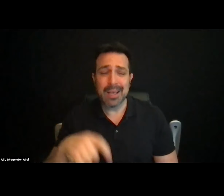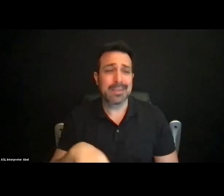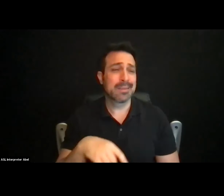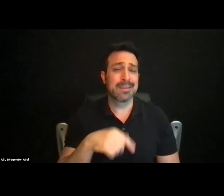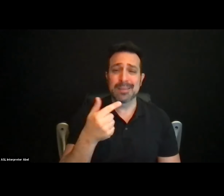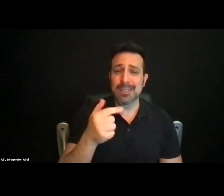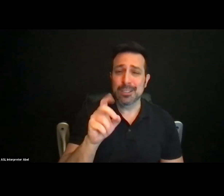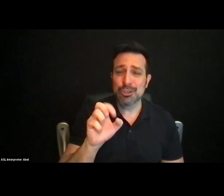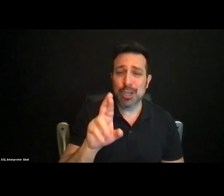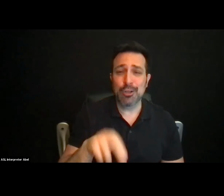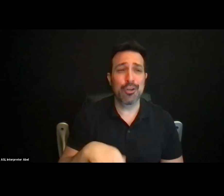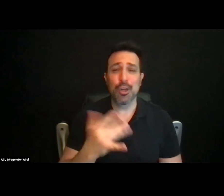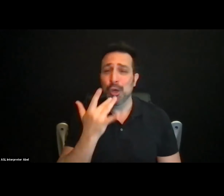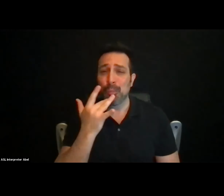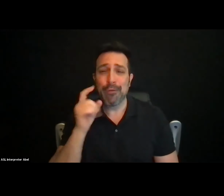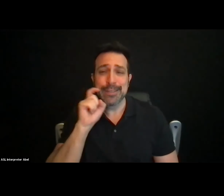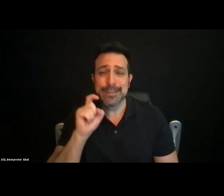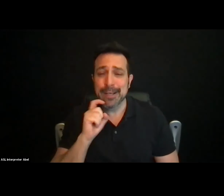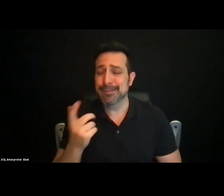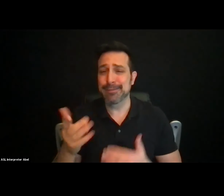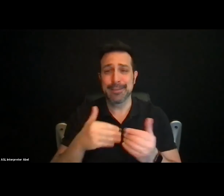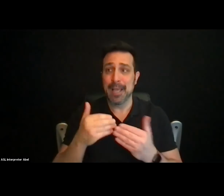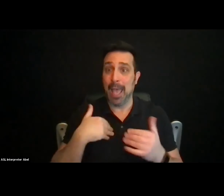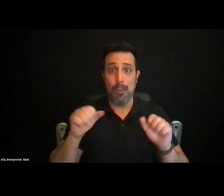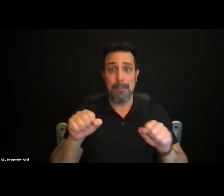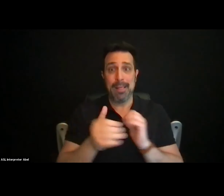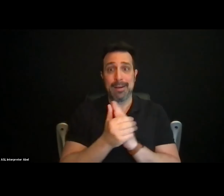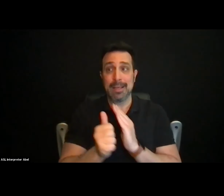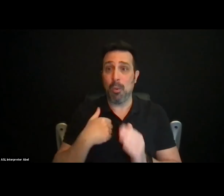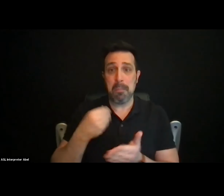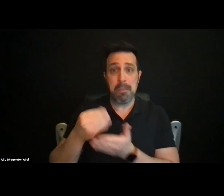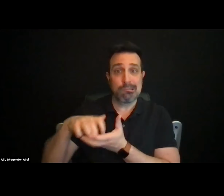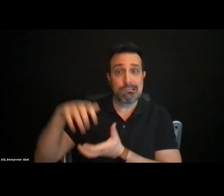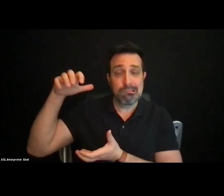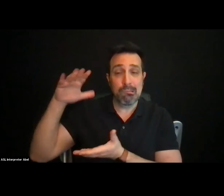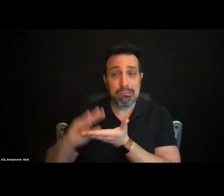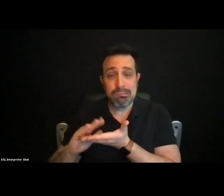and care. The content of our character is what counts, not the color of our skin or where we were born, not